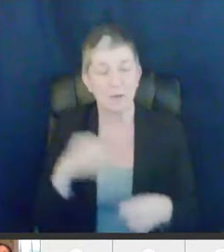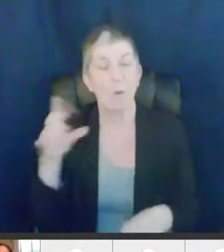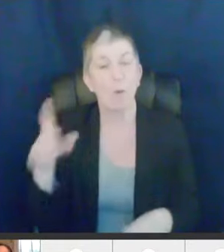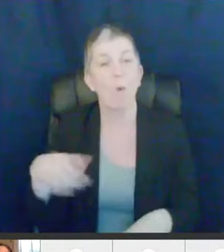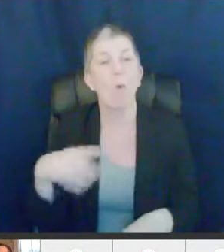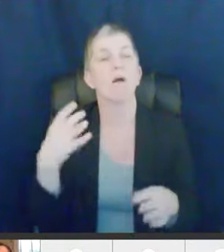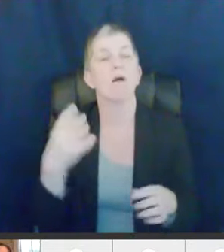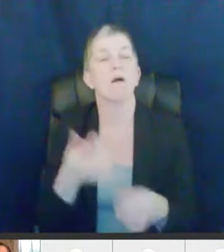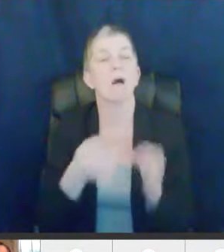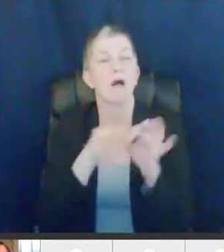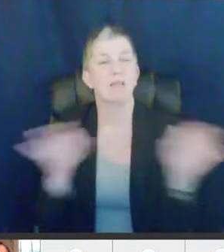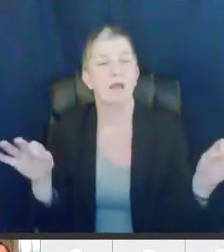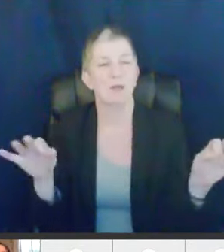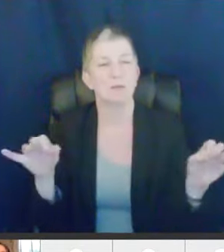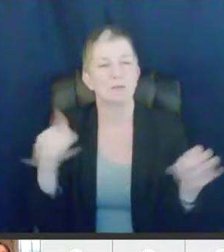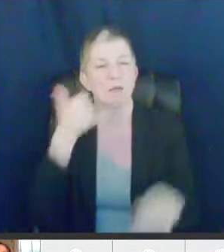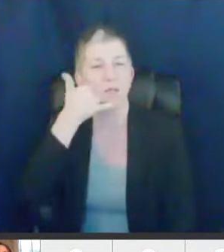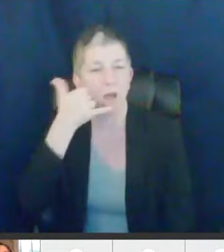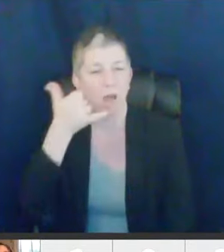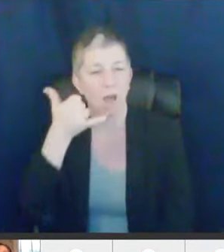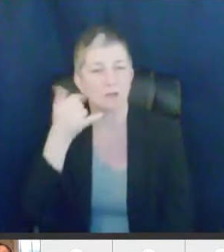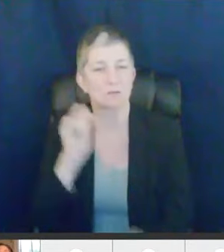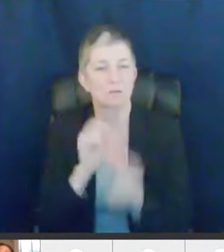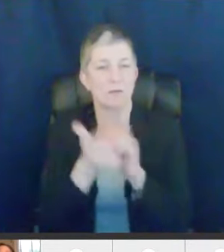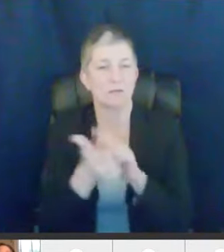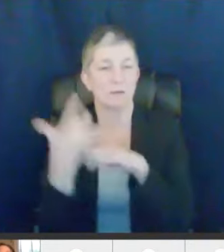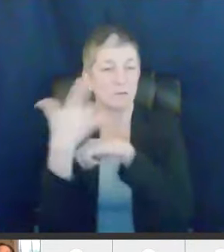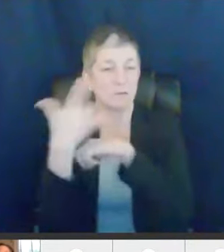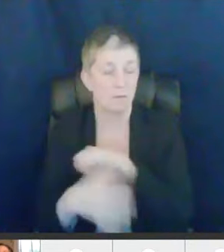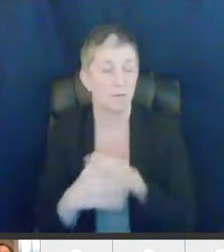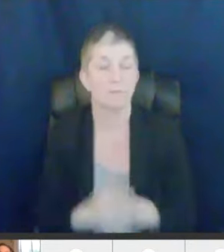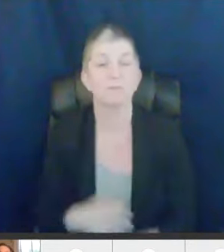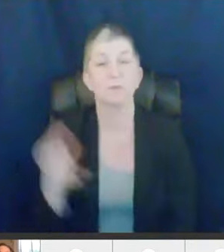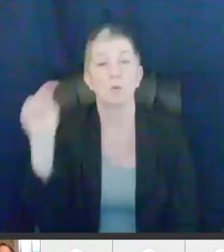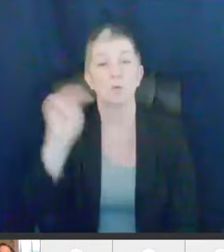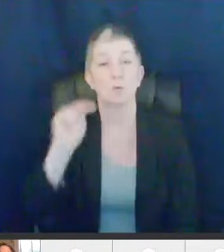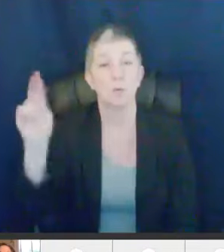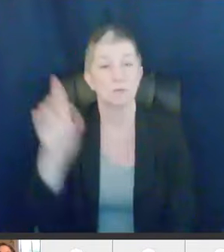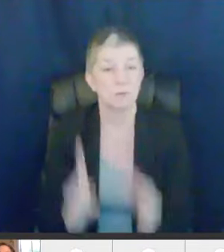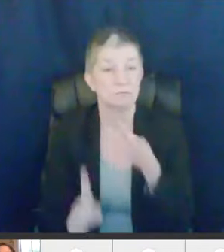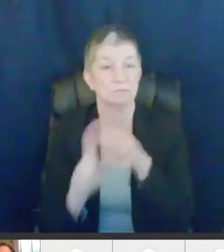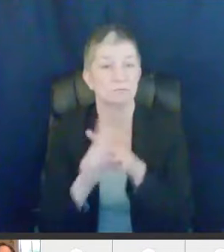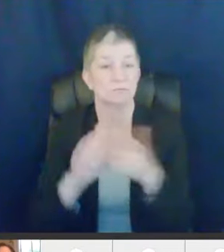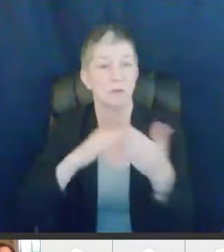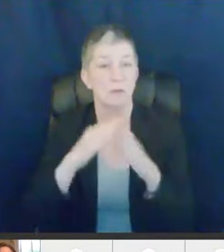available the Norristown walk-up community testing site did close today